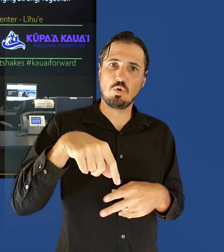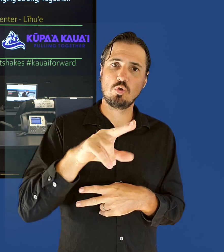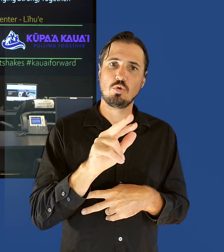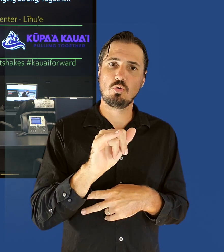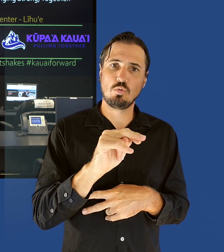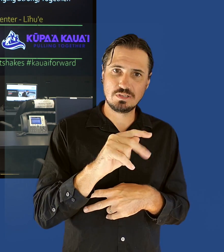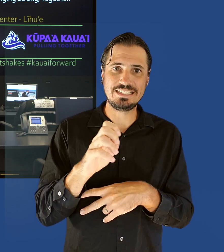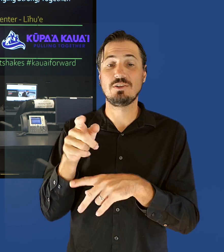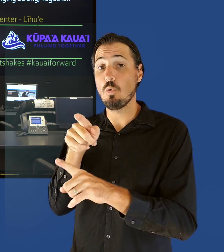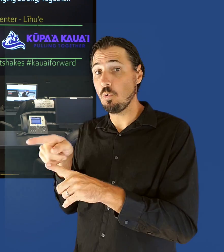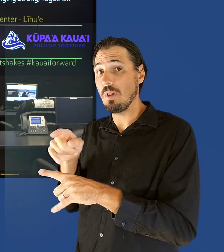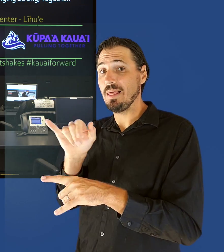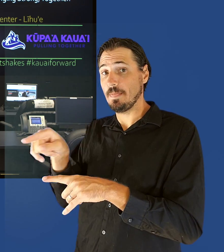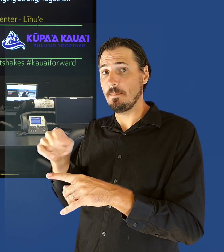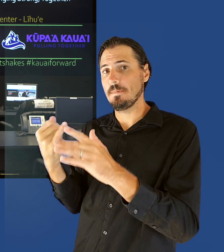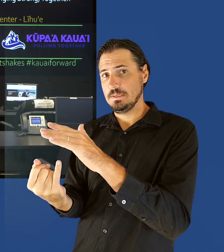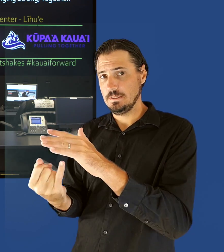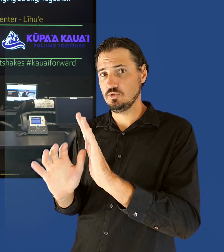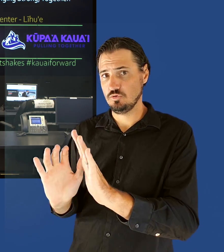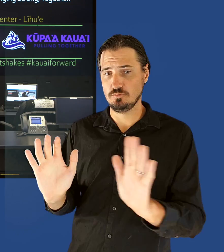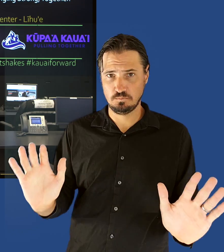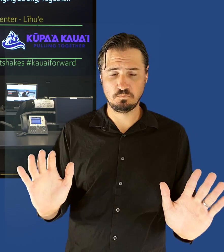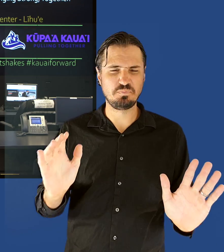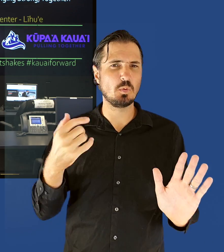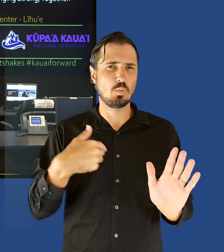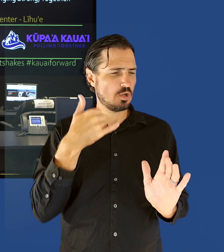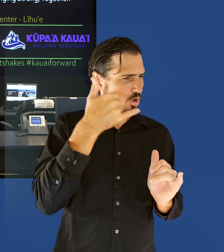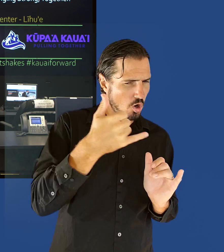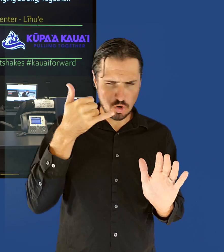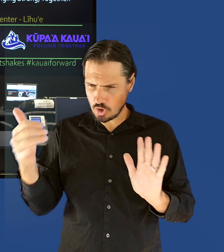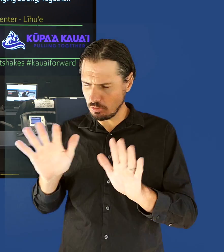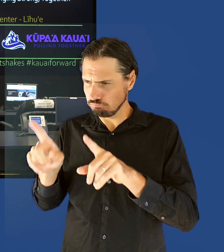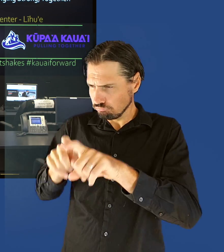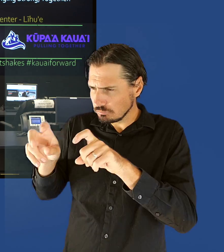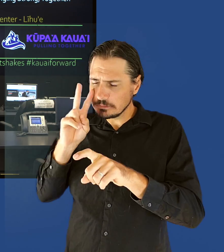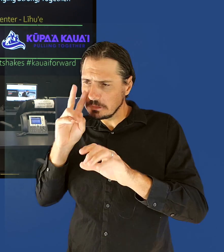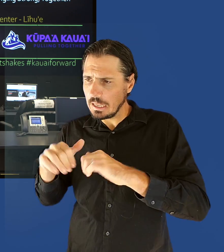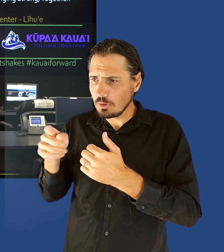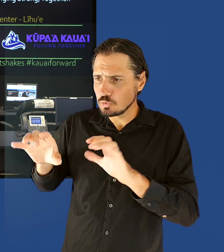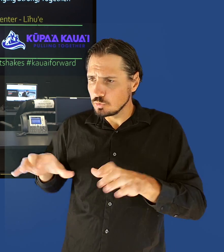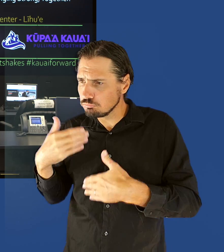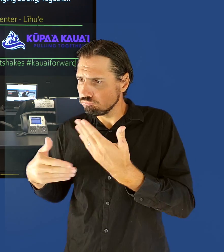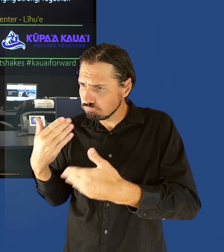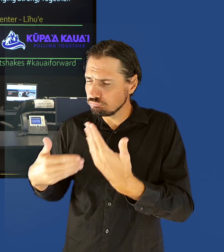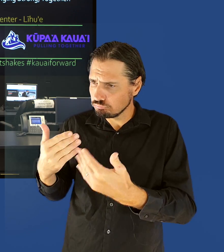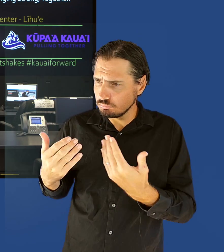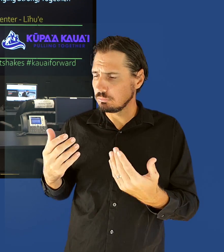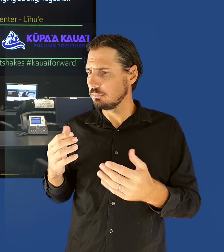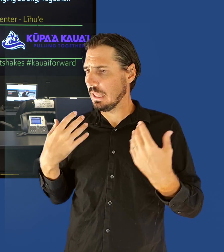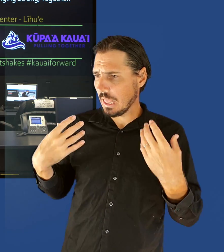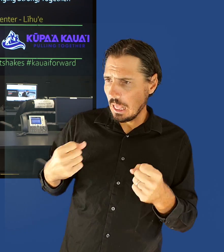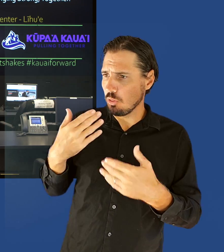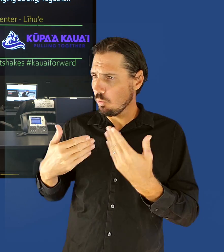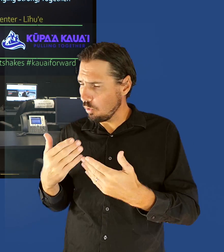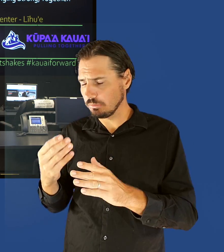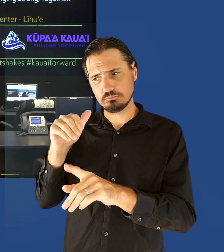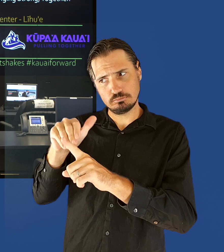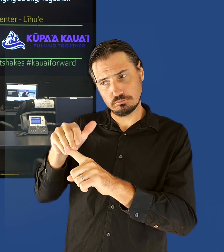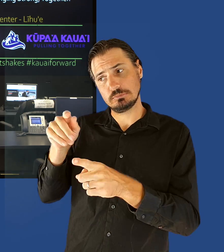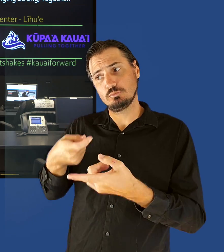These checks are to see how people are doing in terms of symptoms, to see what other needs they may have, and to remind them of the restrictions on their activities